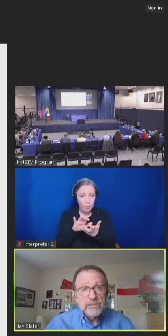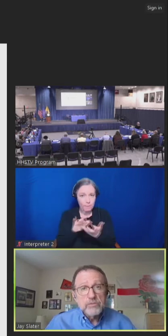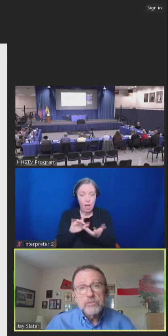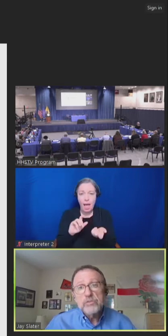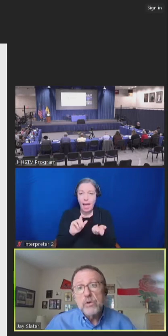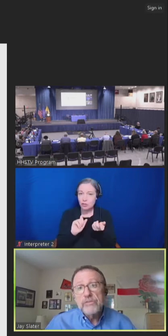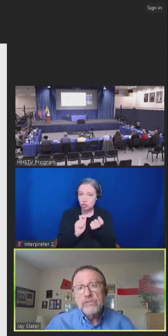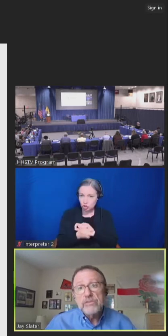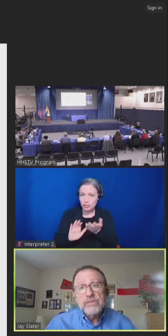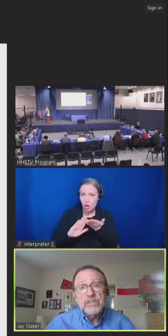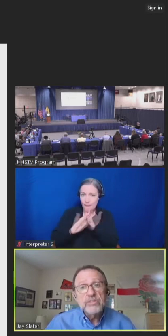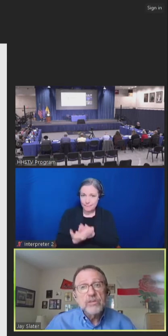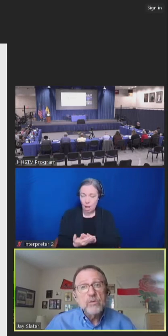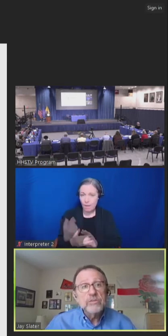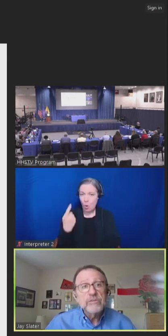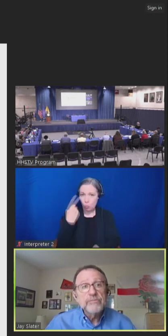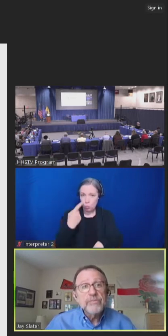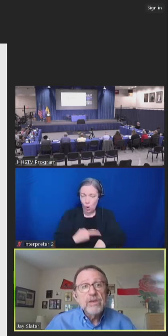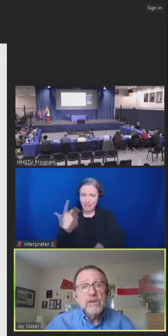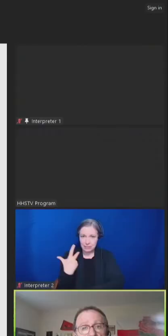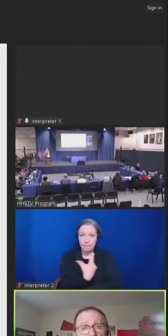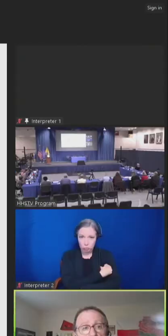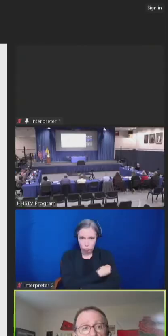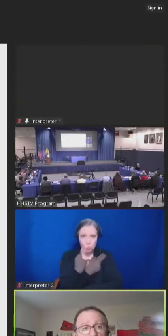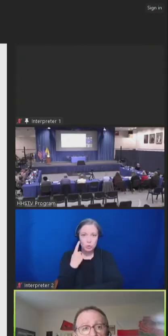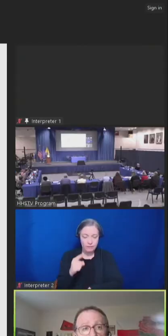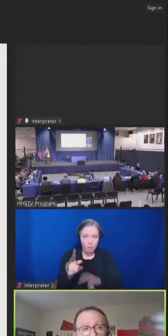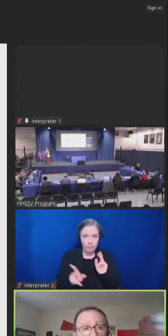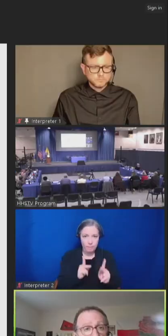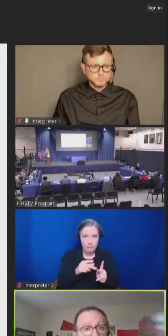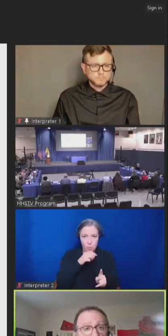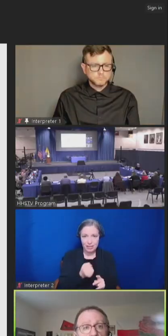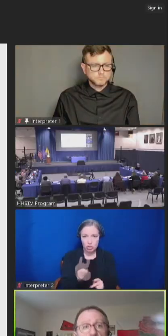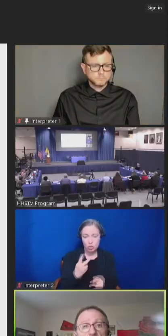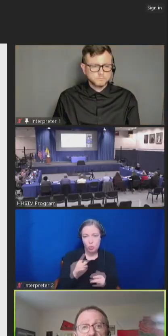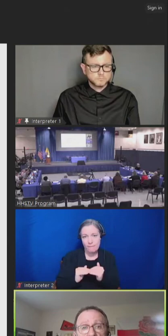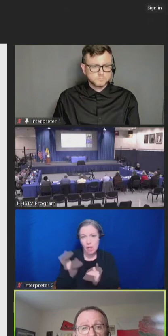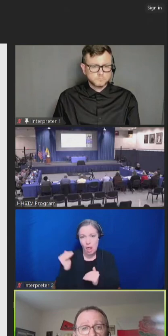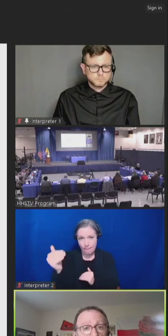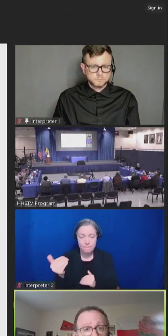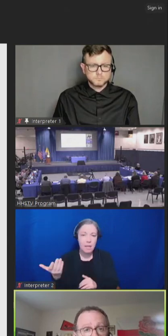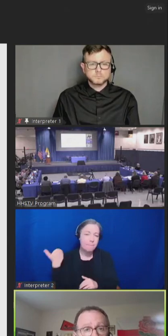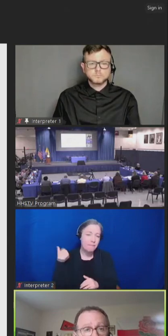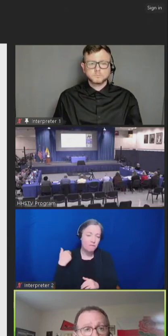individuals 12 years of age and older. COMIRNATY was previously approved as a two-dose series.